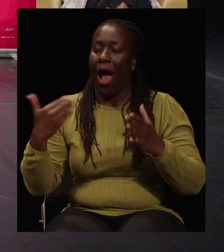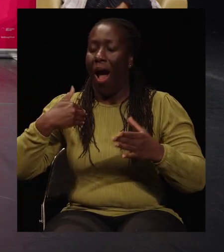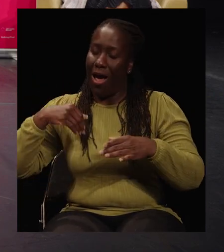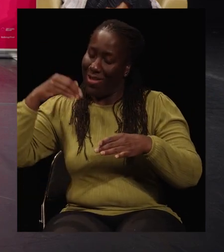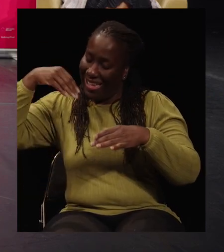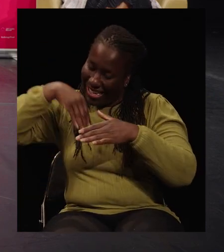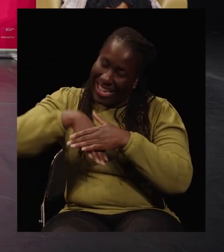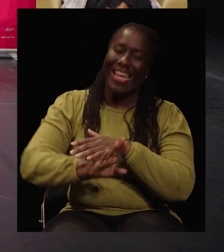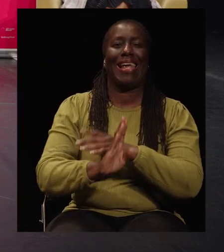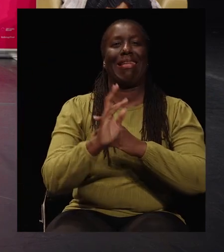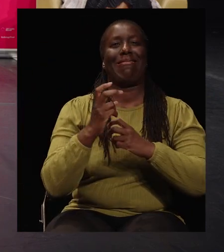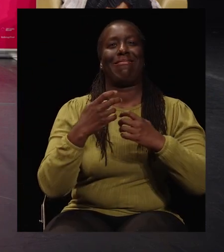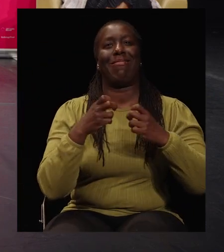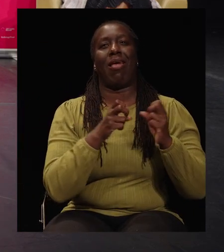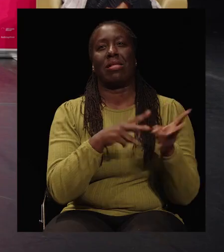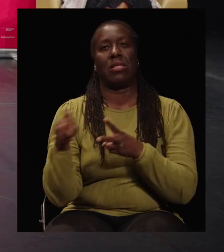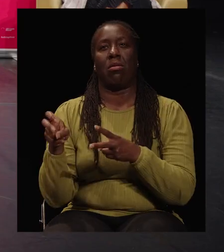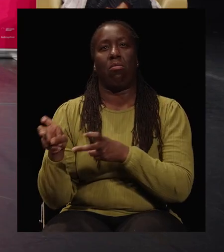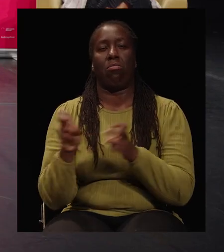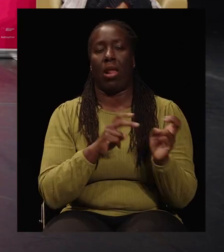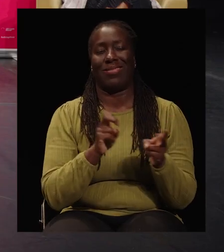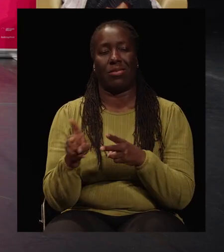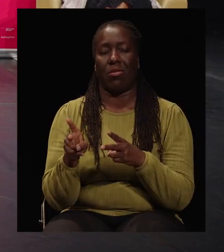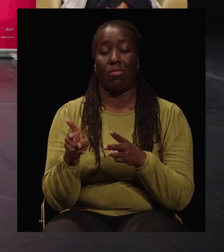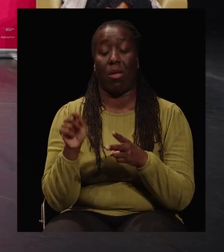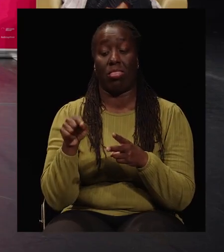and system is broken, because as you've talked about with government,